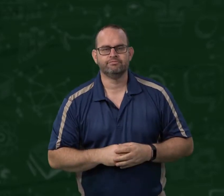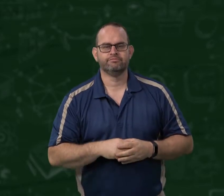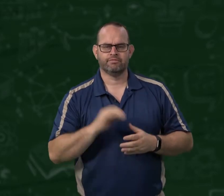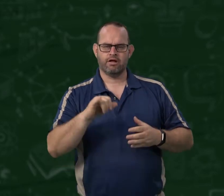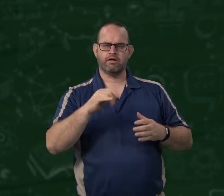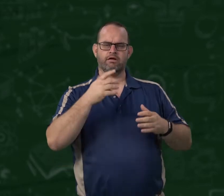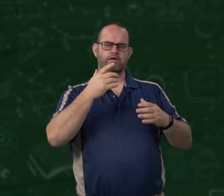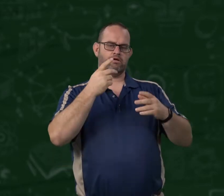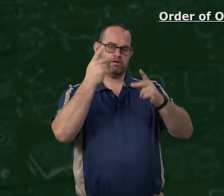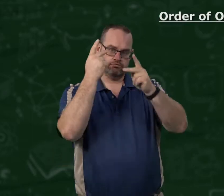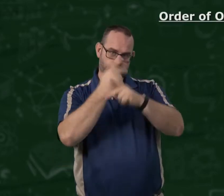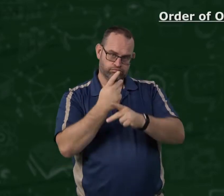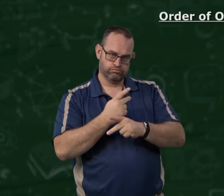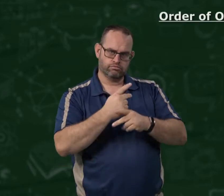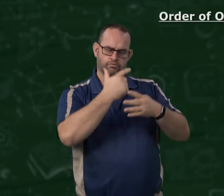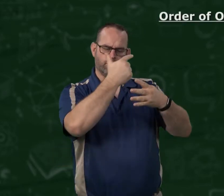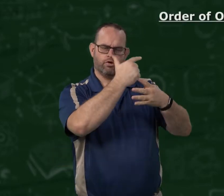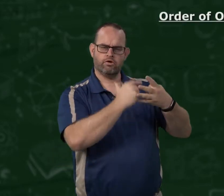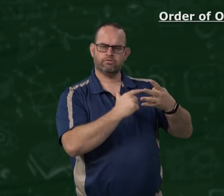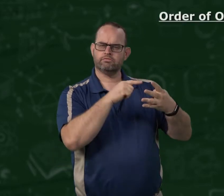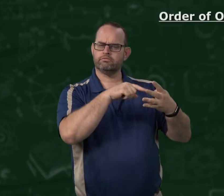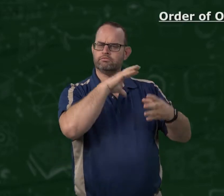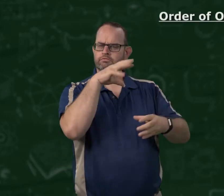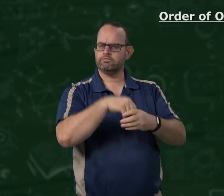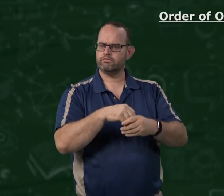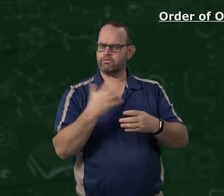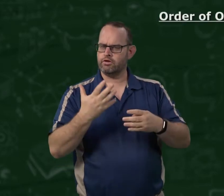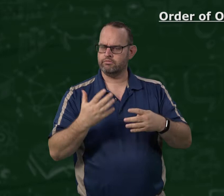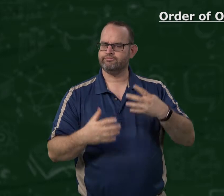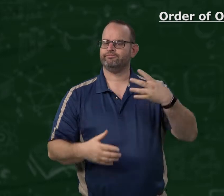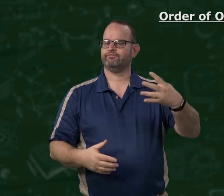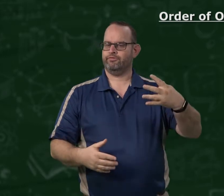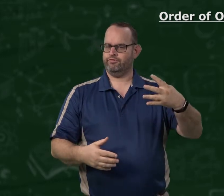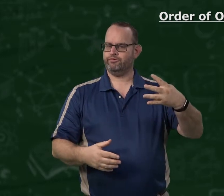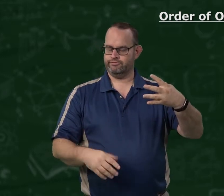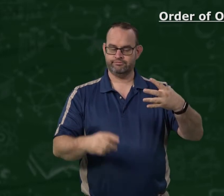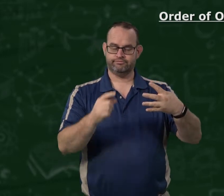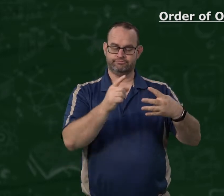The order of operations is broken down into 4 steps.